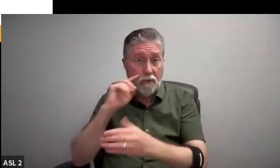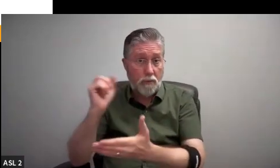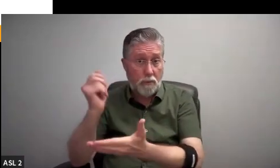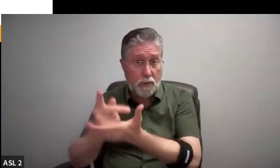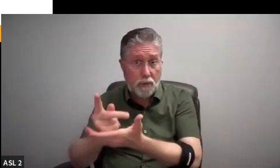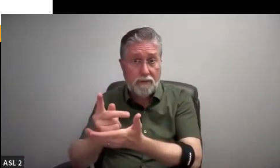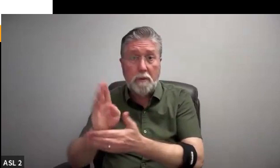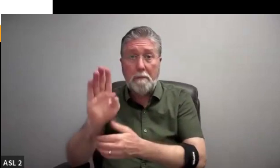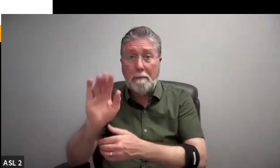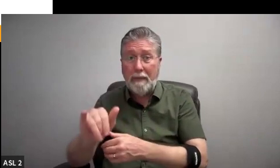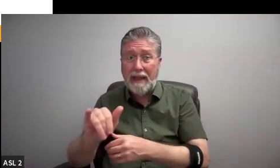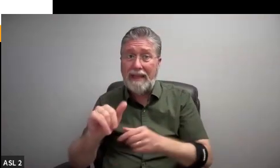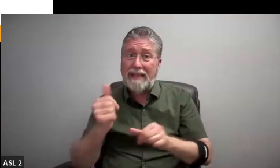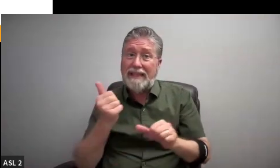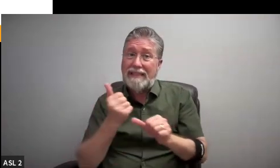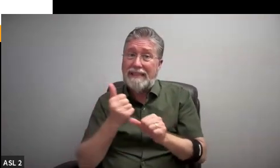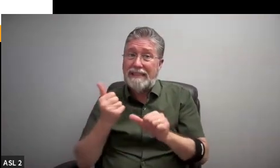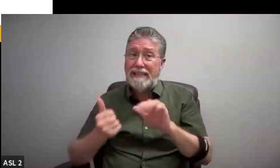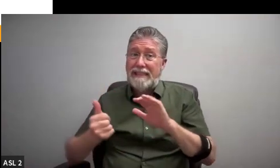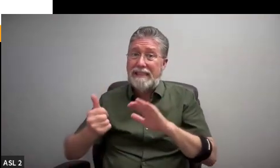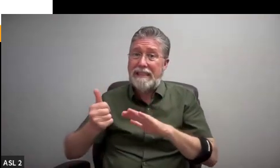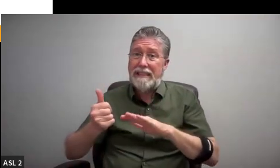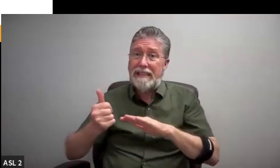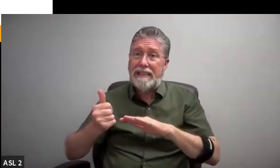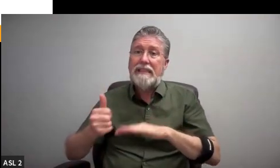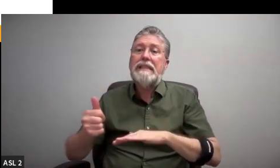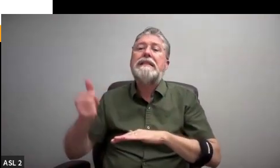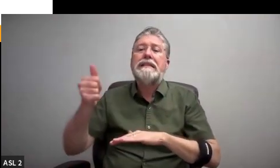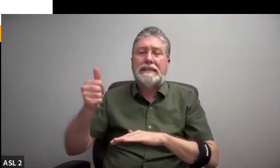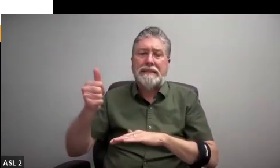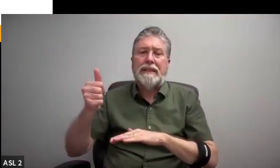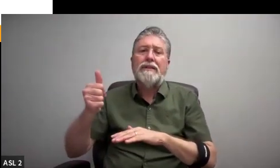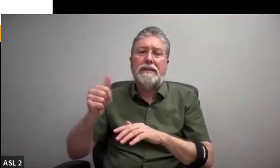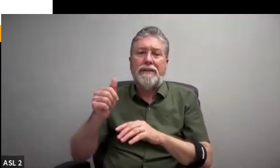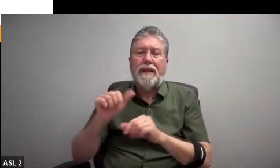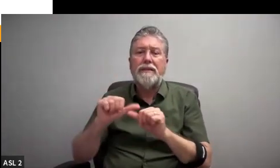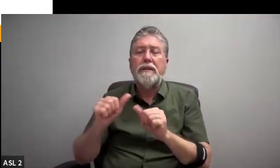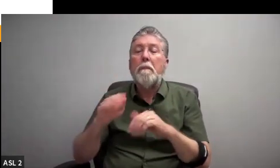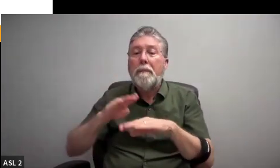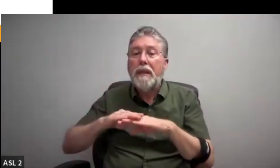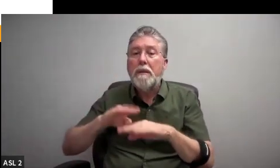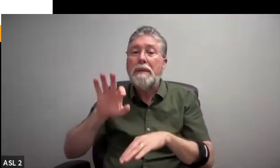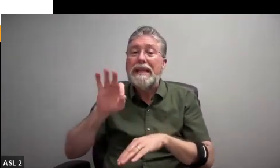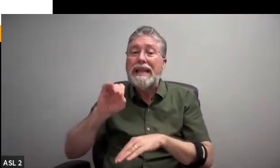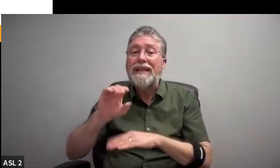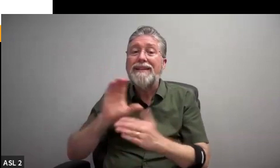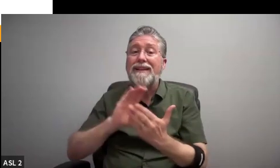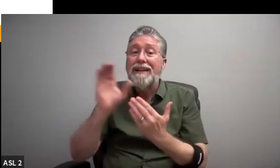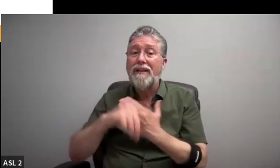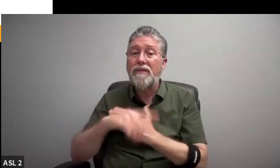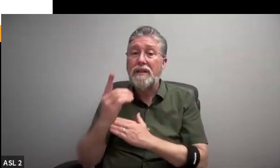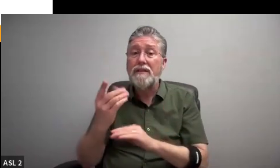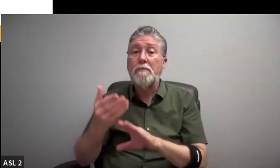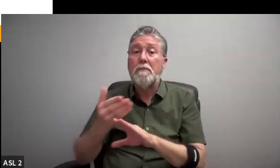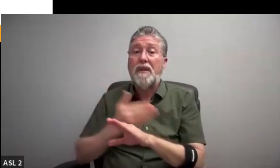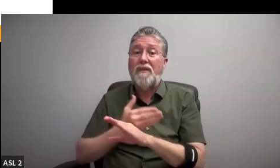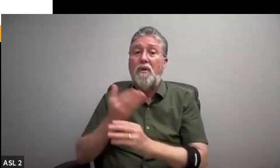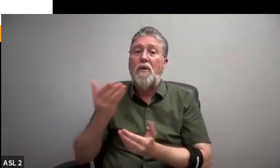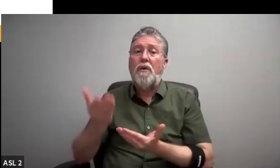by the Assistant Secretary for Aging at least 90 calendar days before the proposed effective date